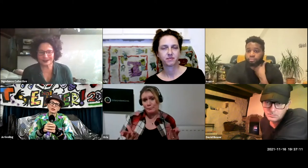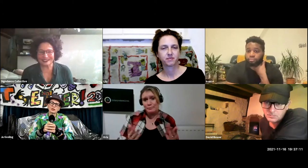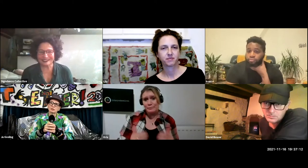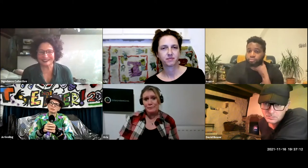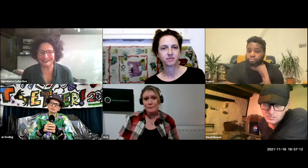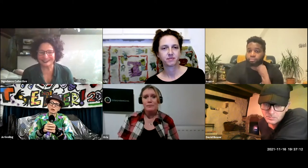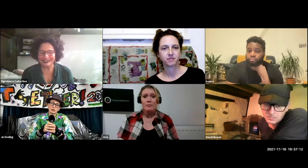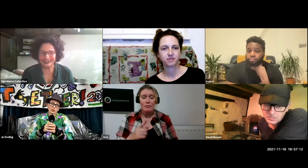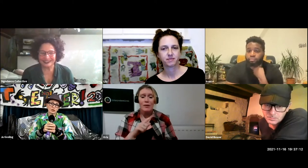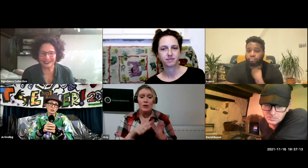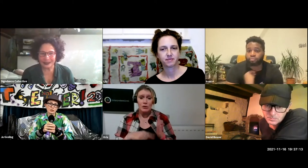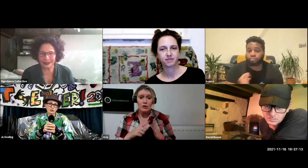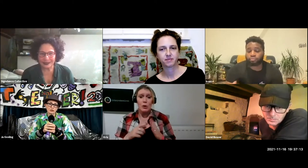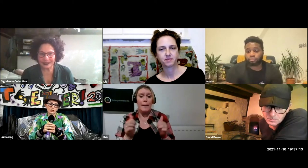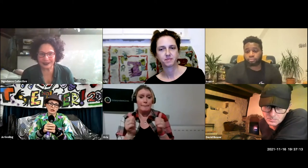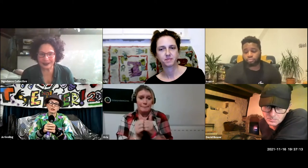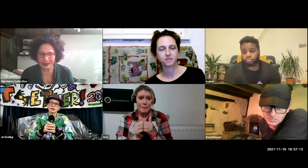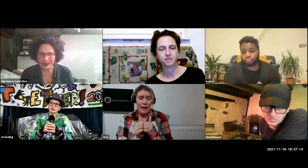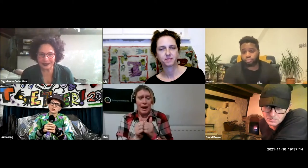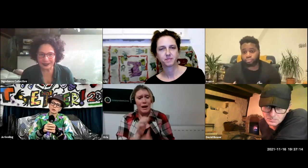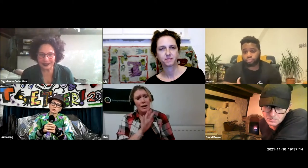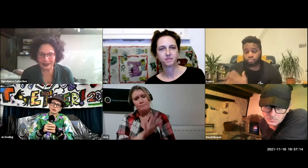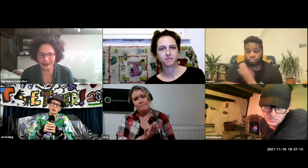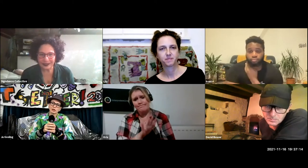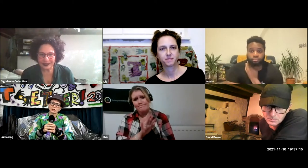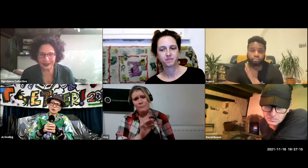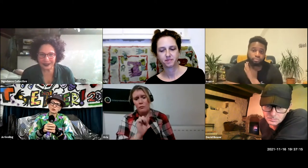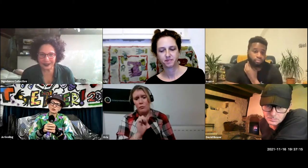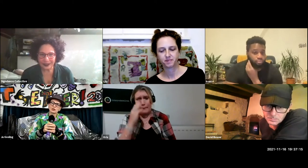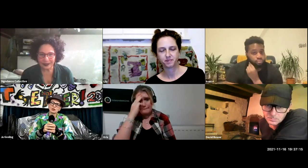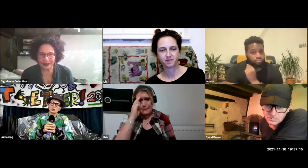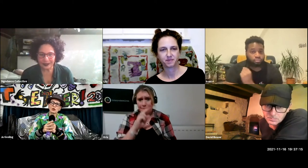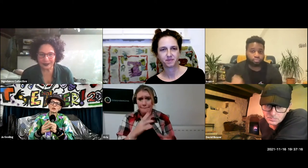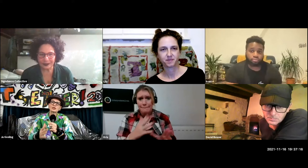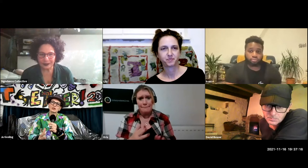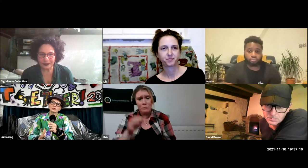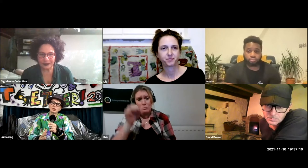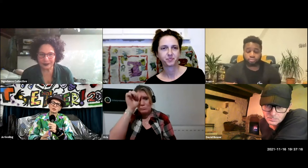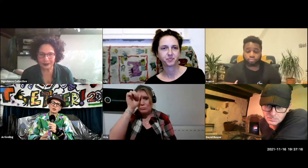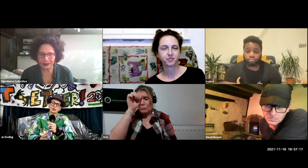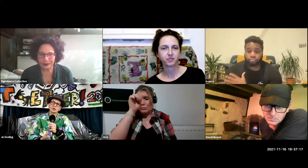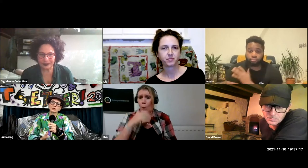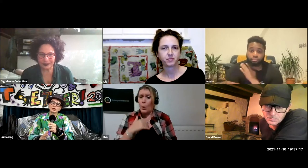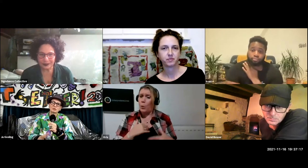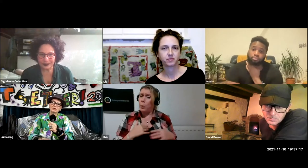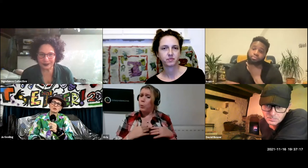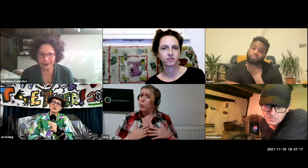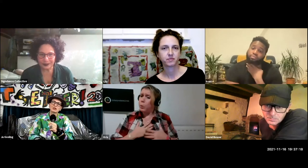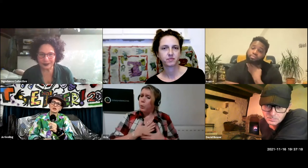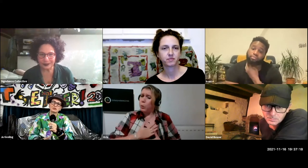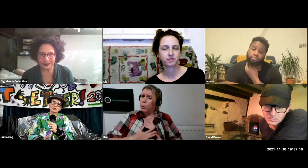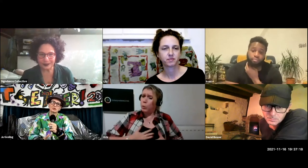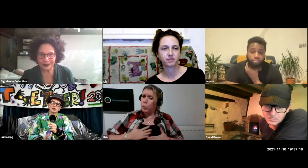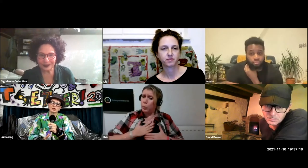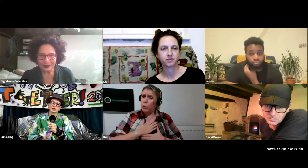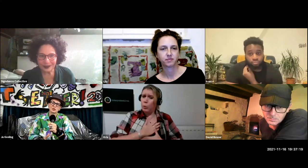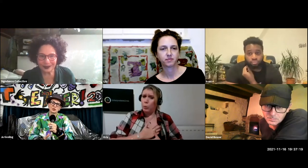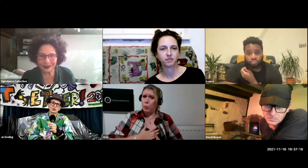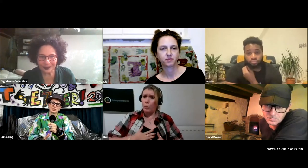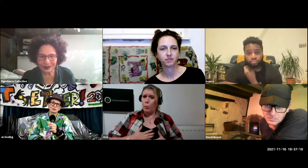because you either perform outdoors or on zoom. You can't say fairer than that. I am delighted you are performing on zoom.